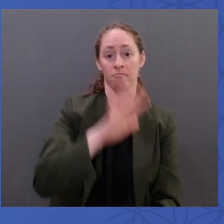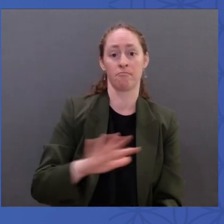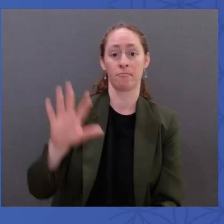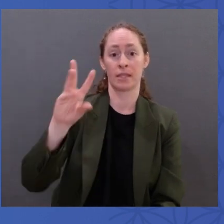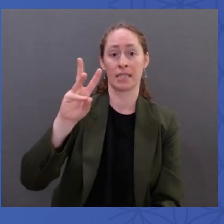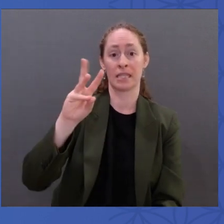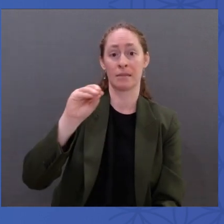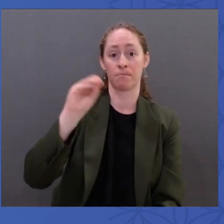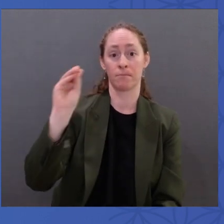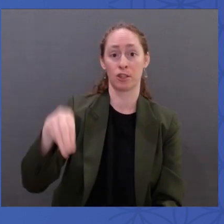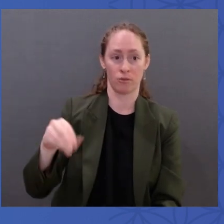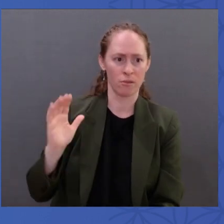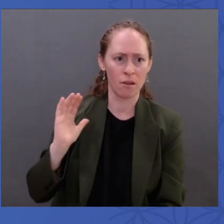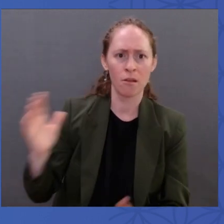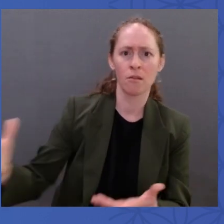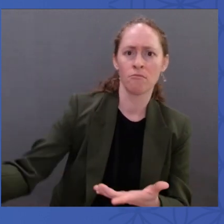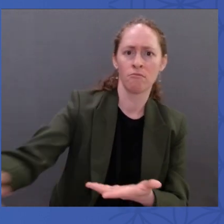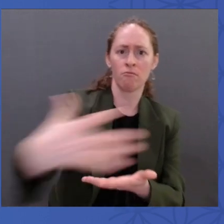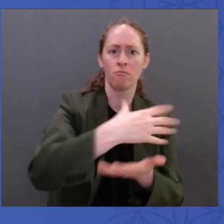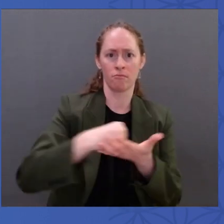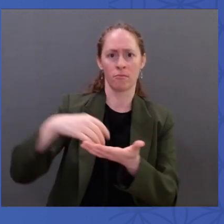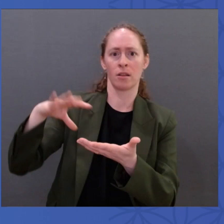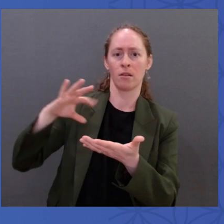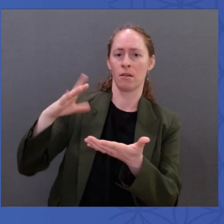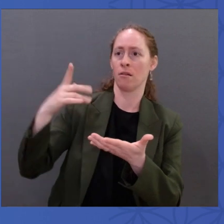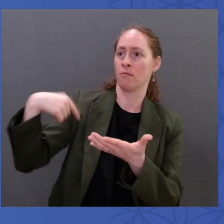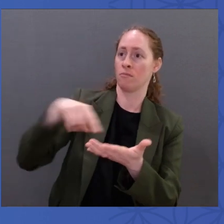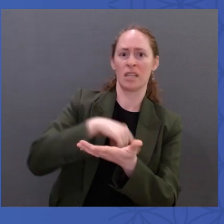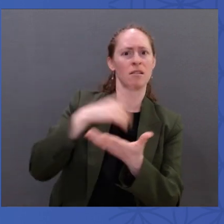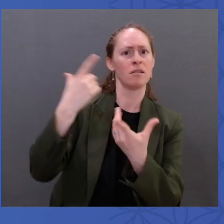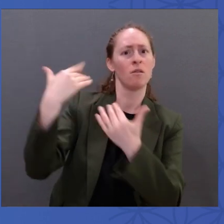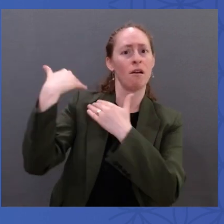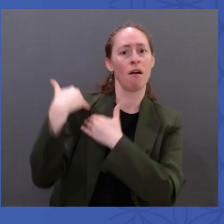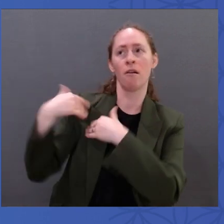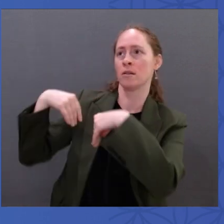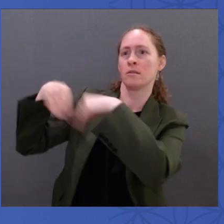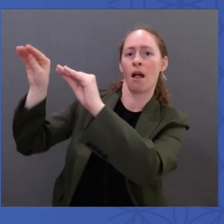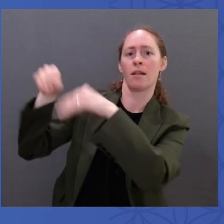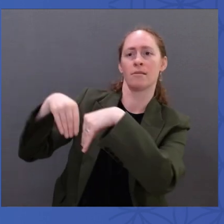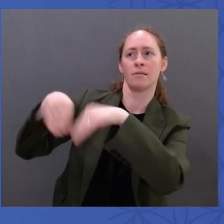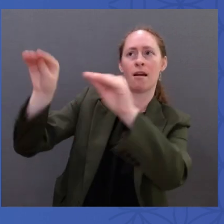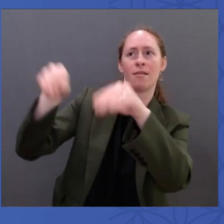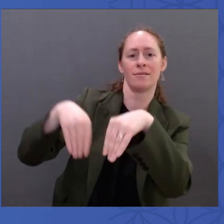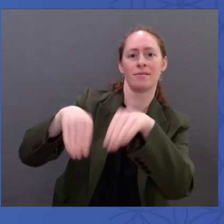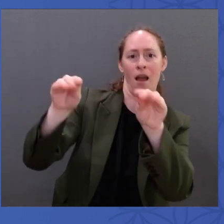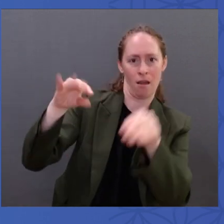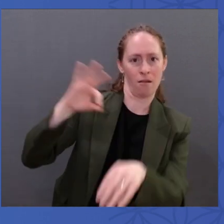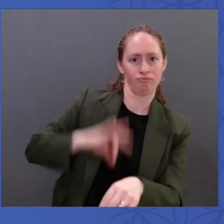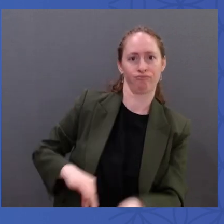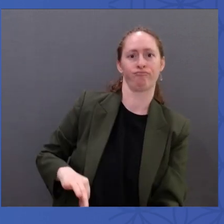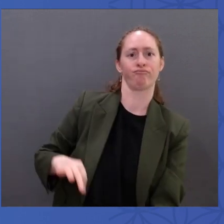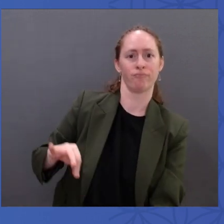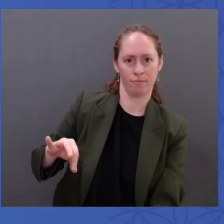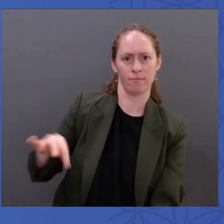We highly value the promotion of regional cooperation to expand trade and investment opportunities